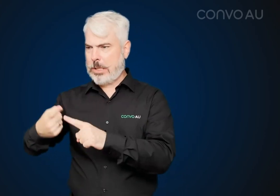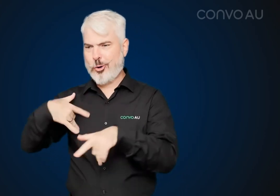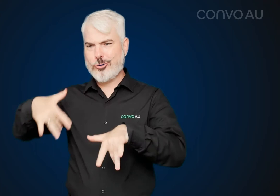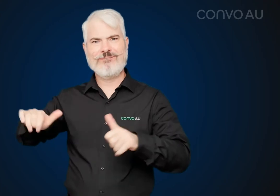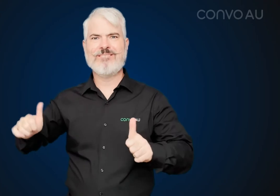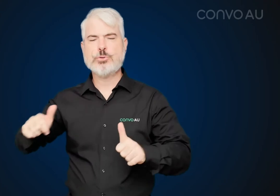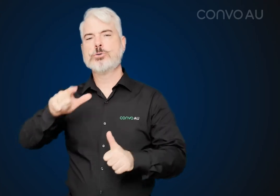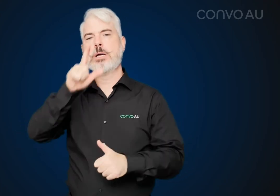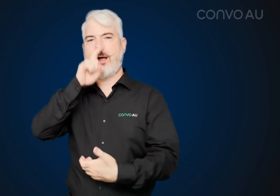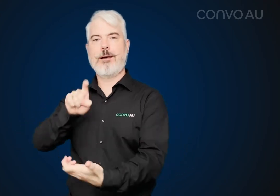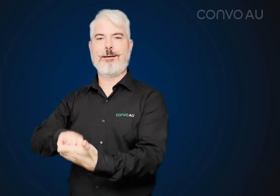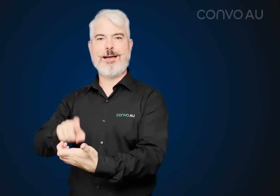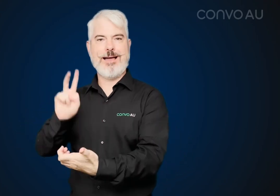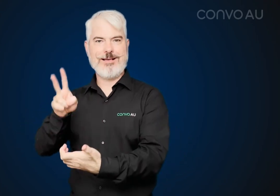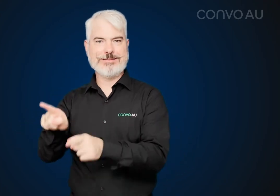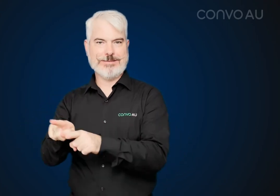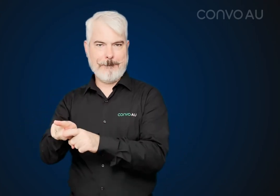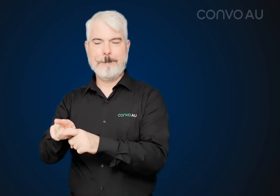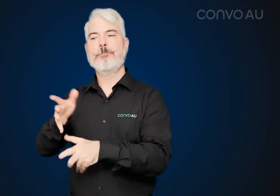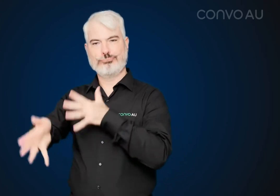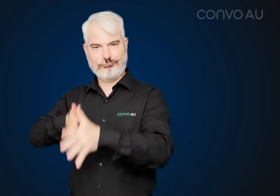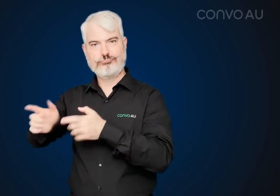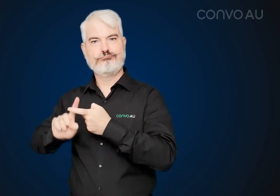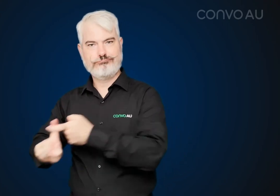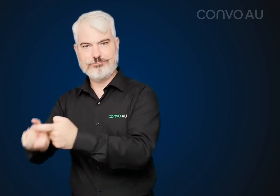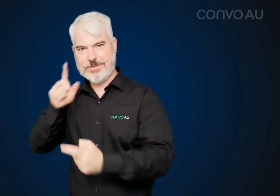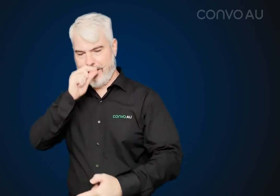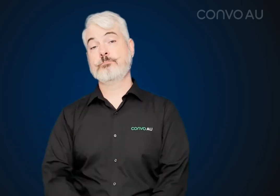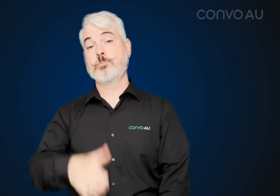if you run out of time, just tap the button again and continue your message.